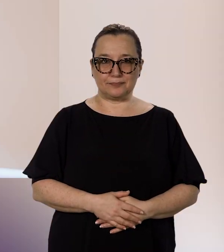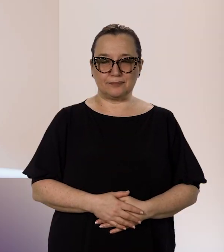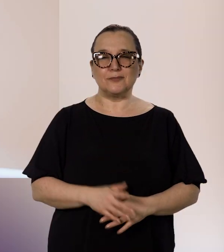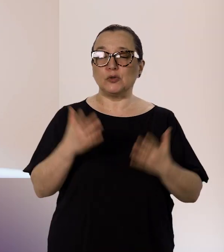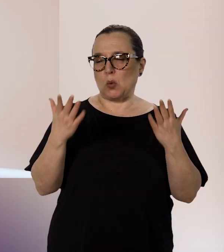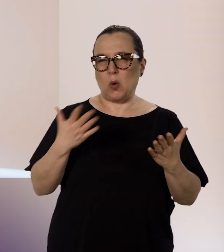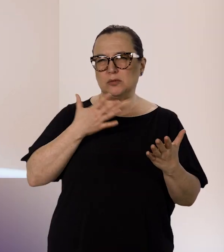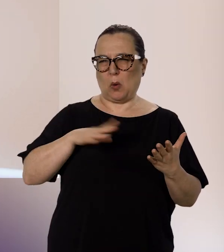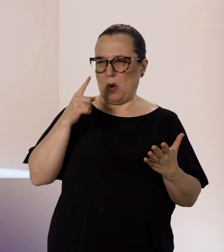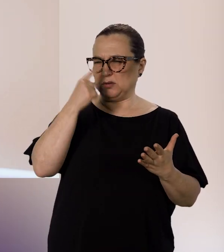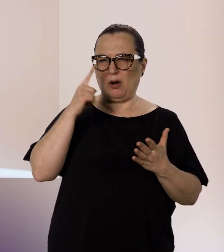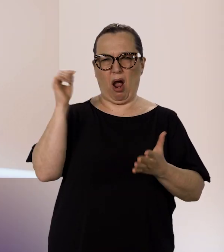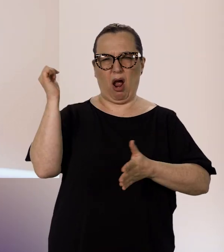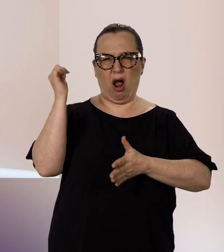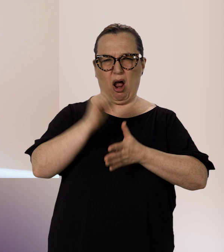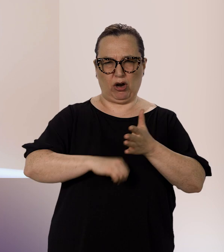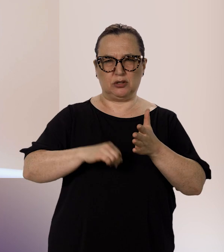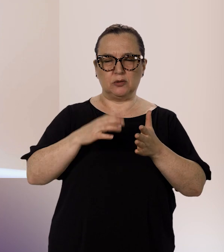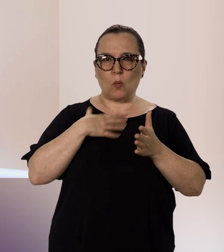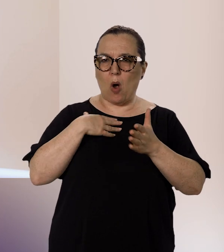Charlotte: So, we don't want to leave it looking harsh, we always want to blend it